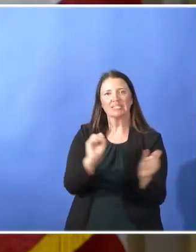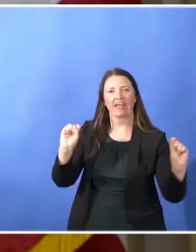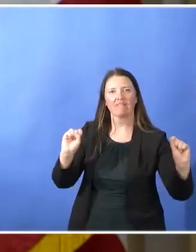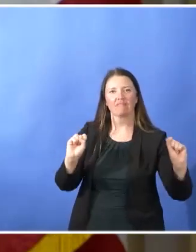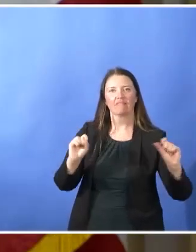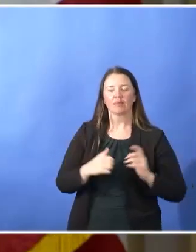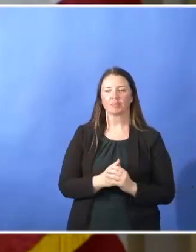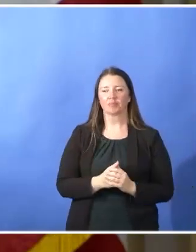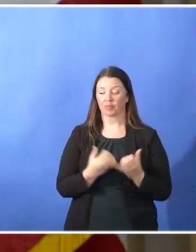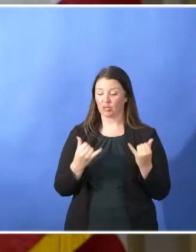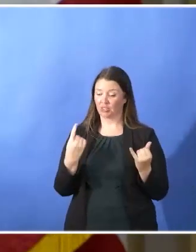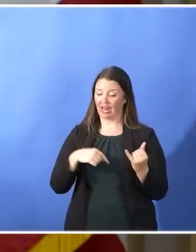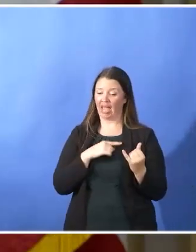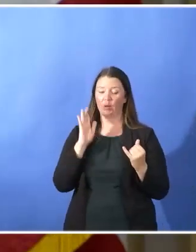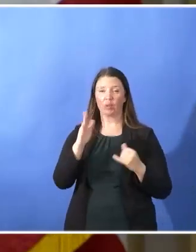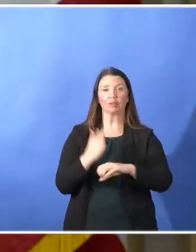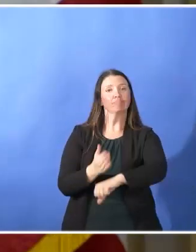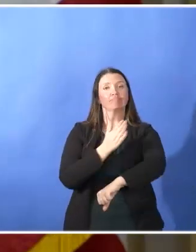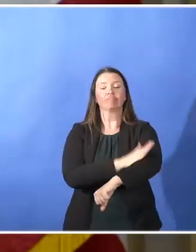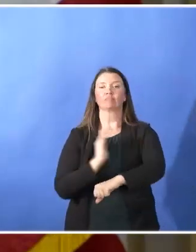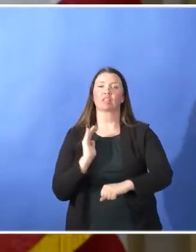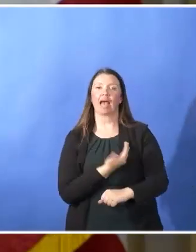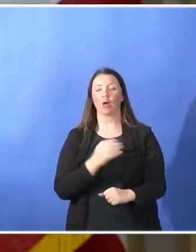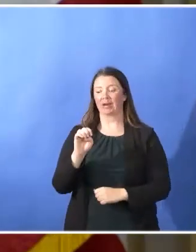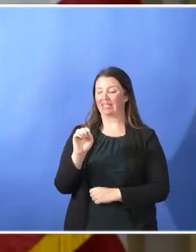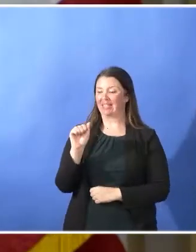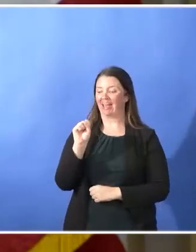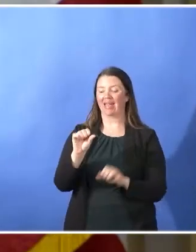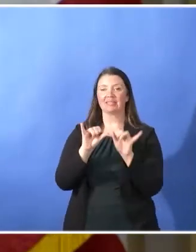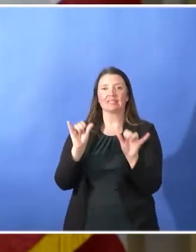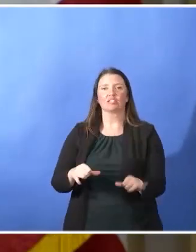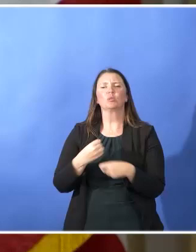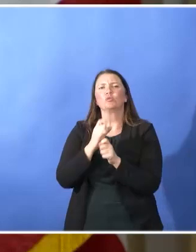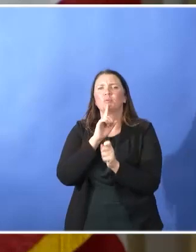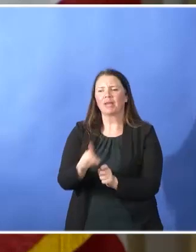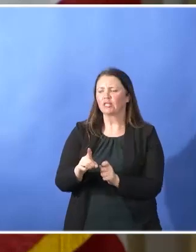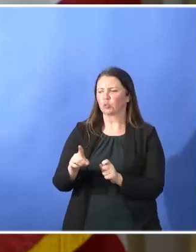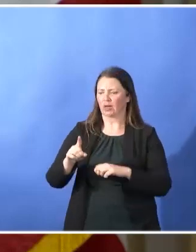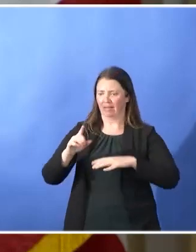FOR EVERYONE. TO UNDERSTAND WHY, IT'S